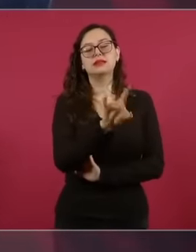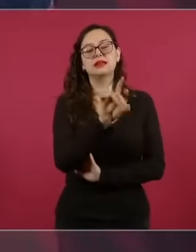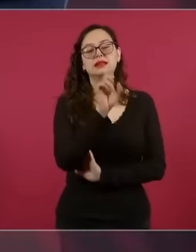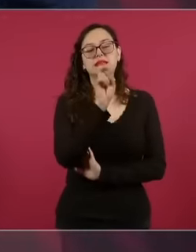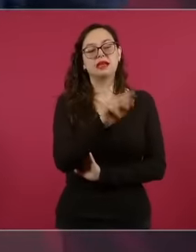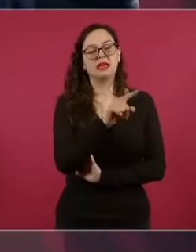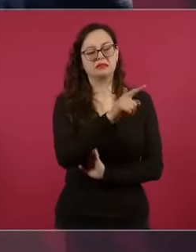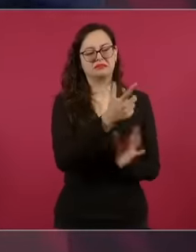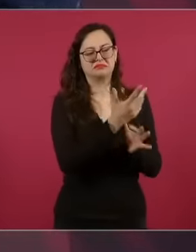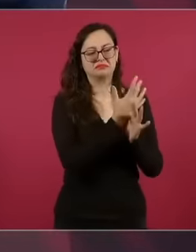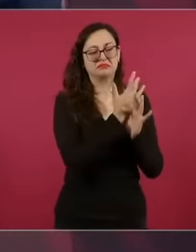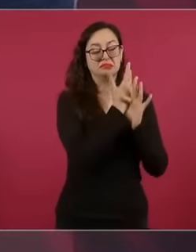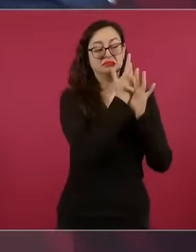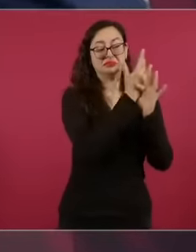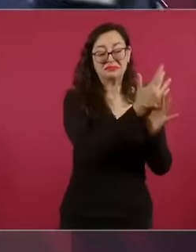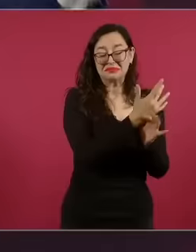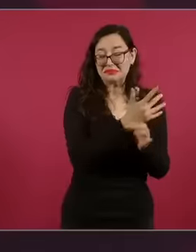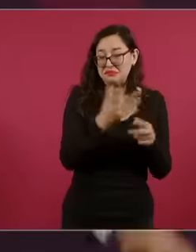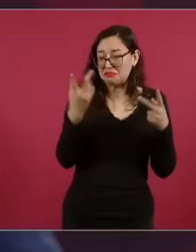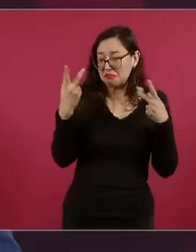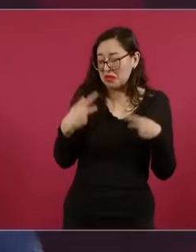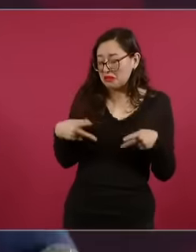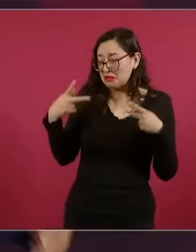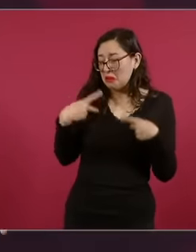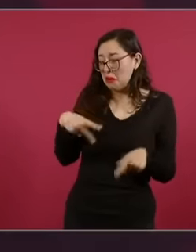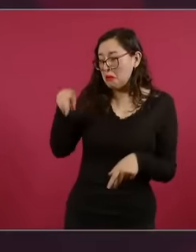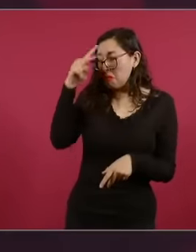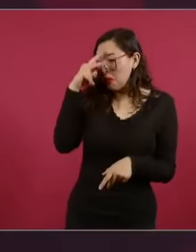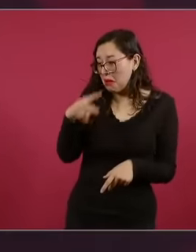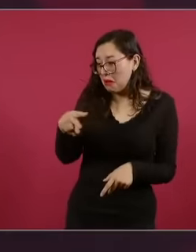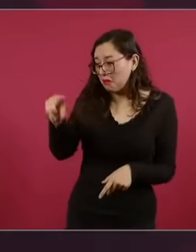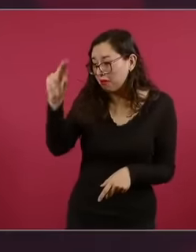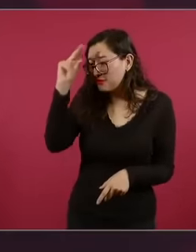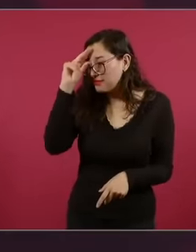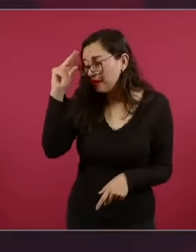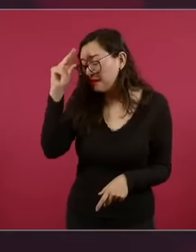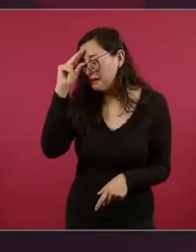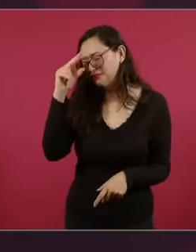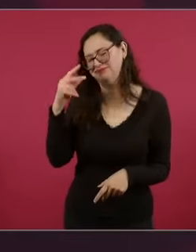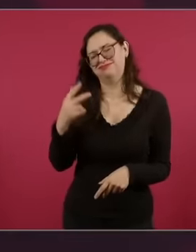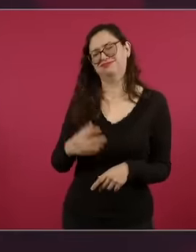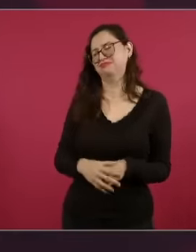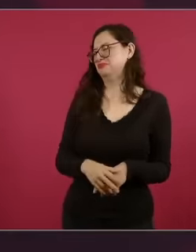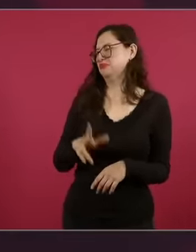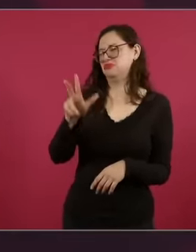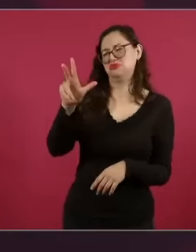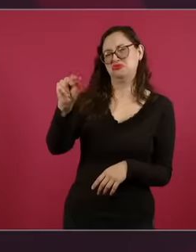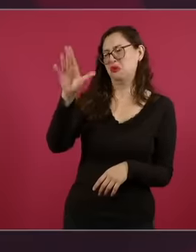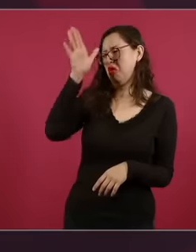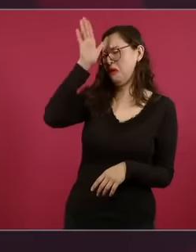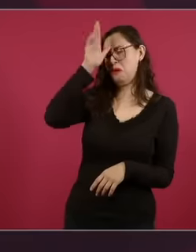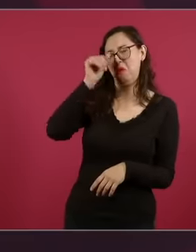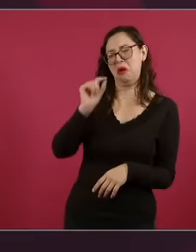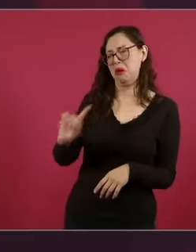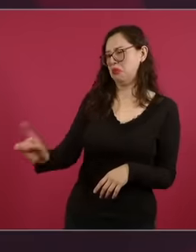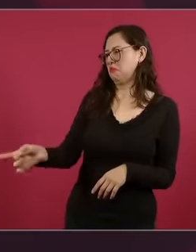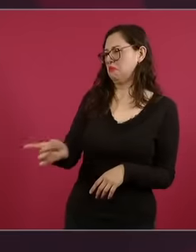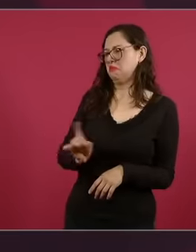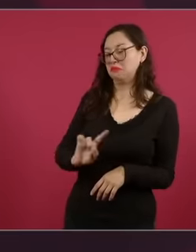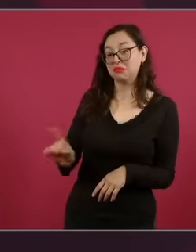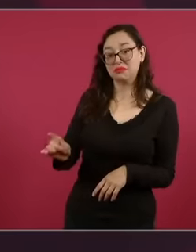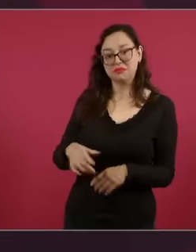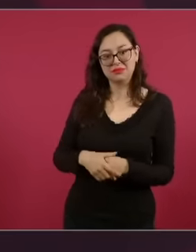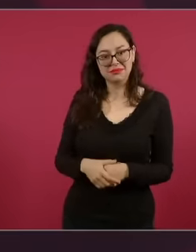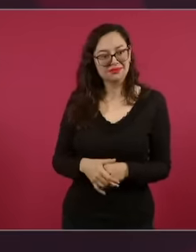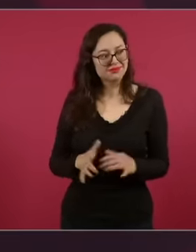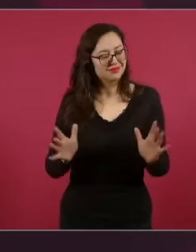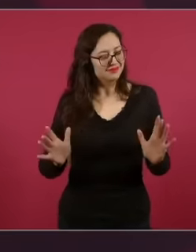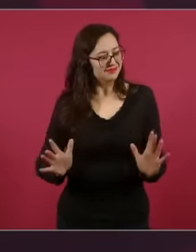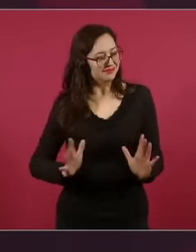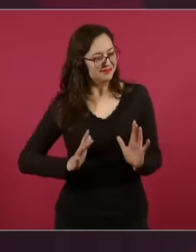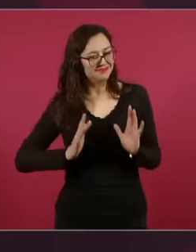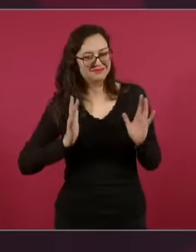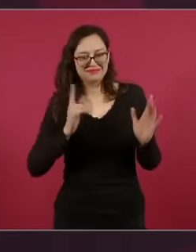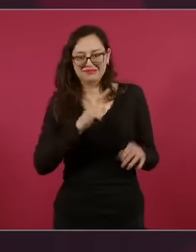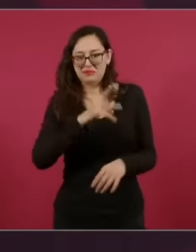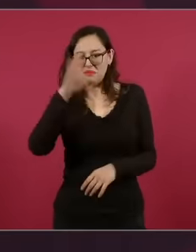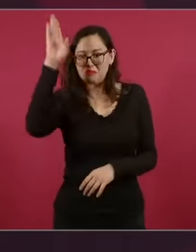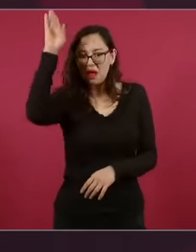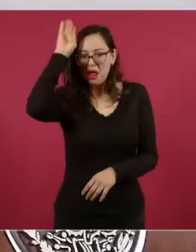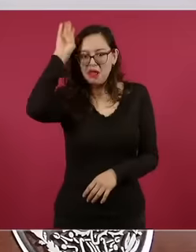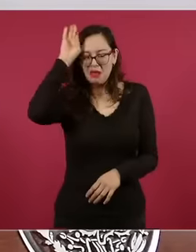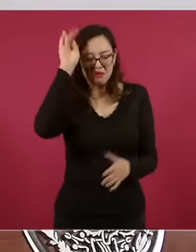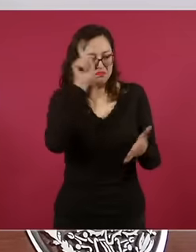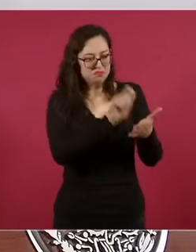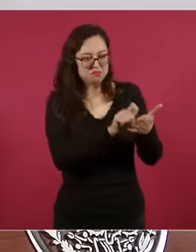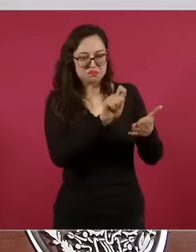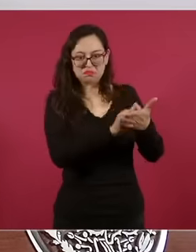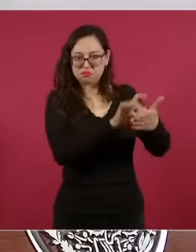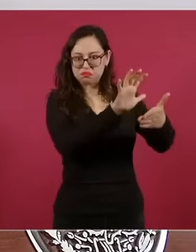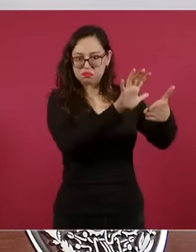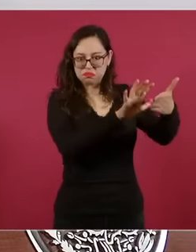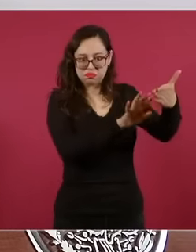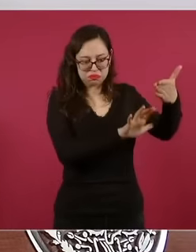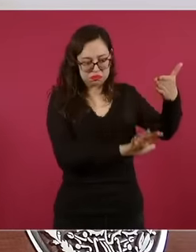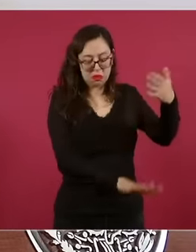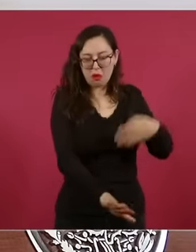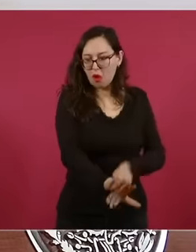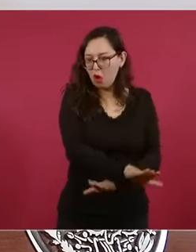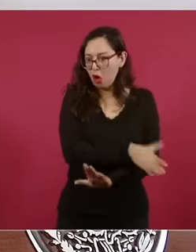because it is already I will not repeat it but it is outrageous because also those eh Are